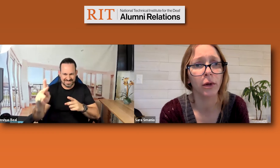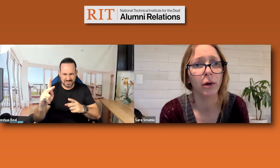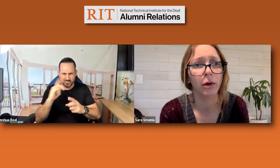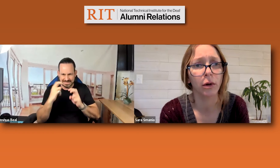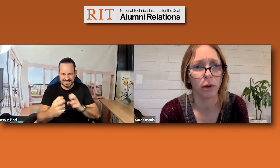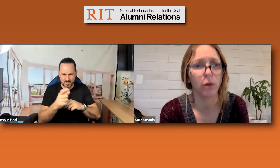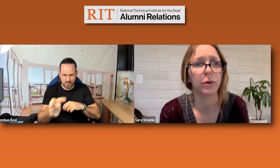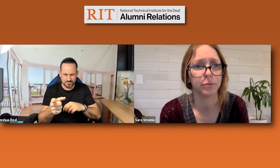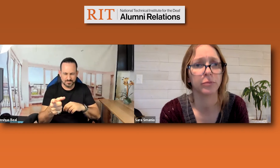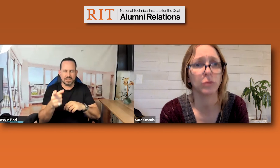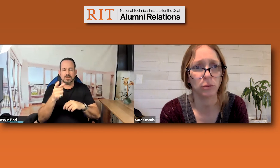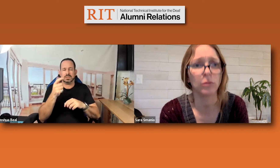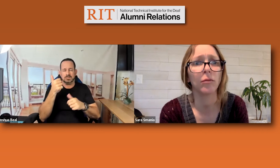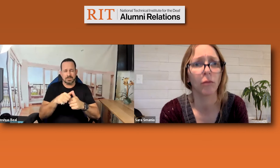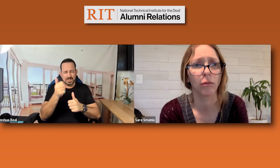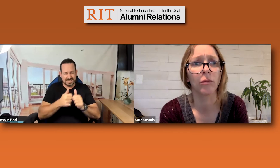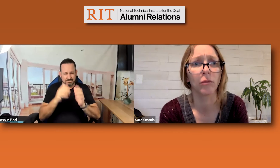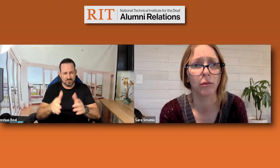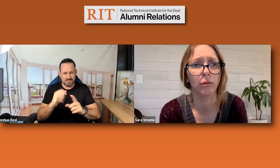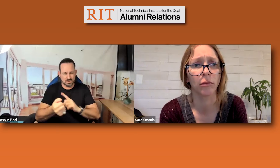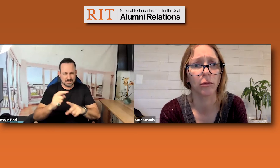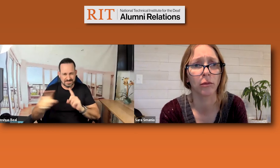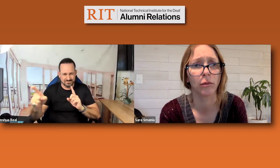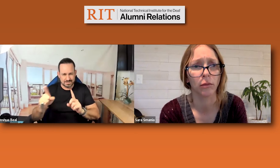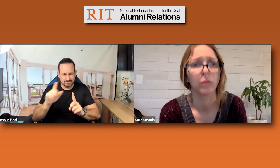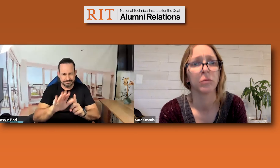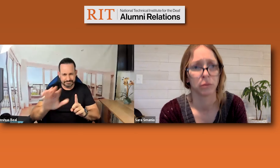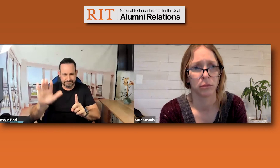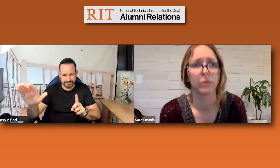Well, yeah, as a professional, I would be more than willing to sit down and talk with you